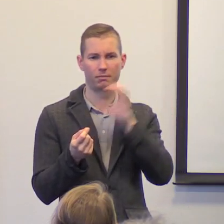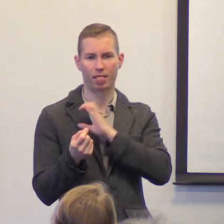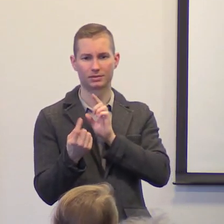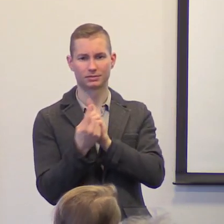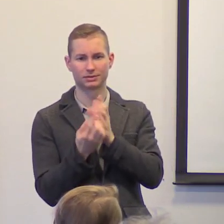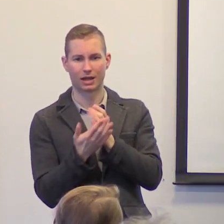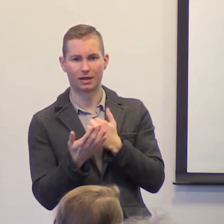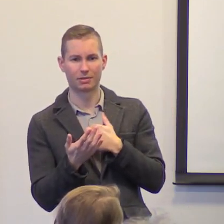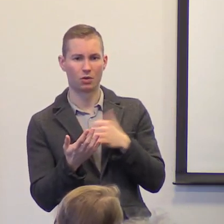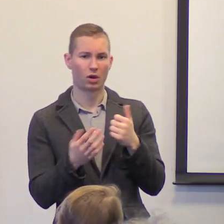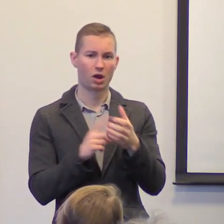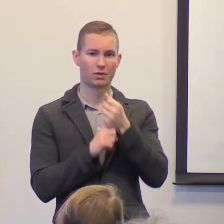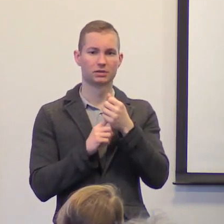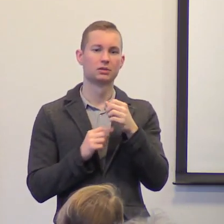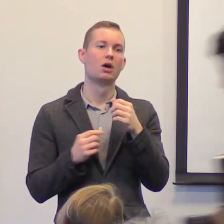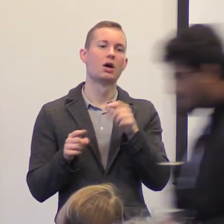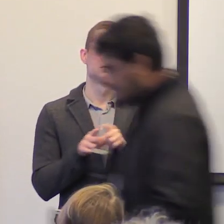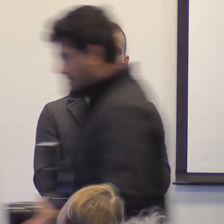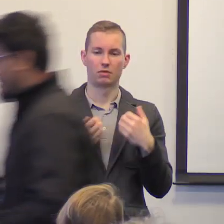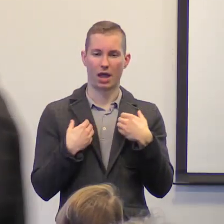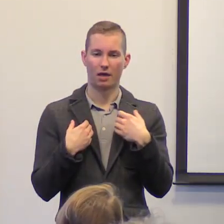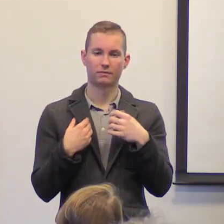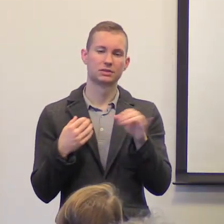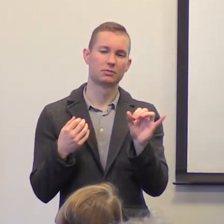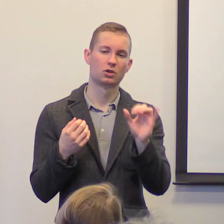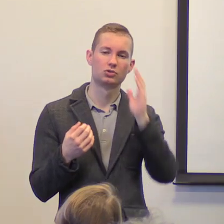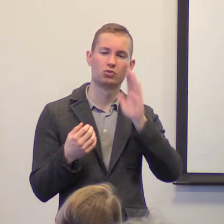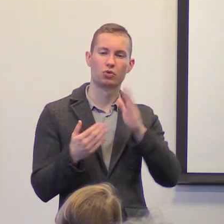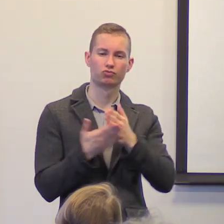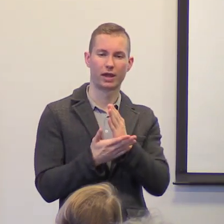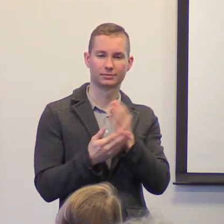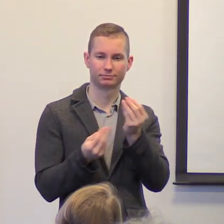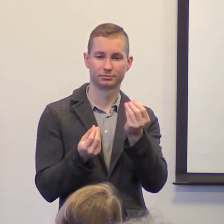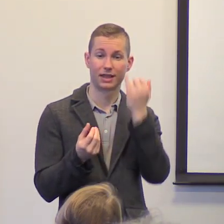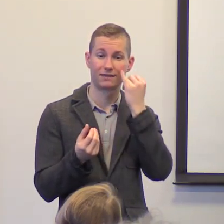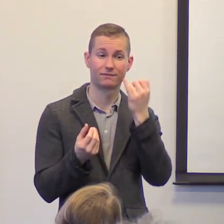We also have similar Know Your Rights materials for what to do if you're stopped by immigration